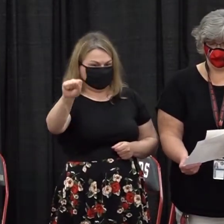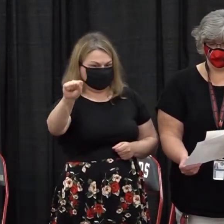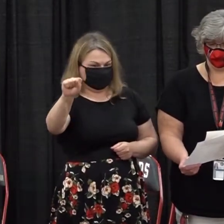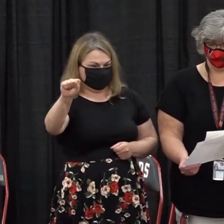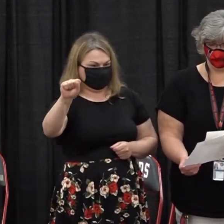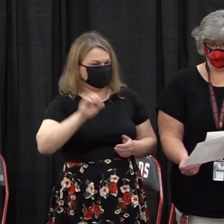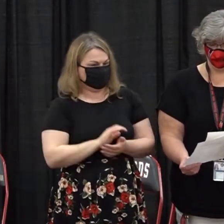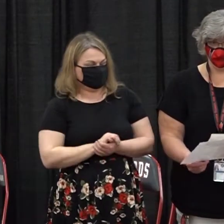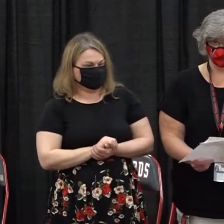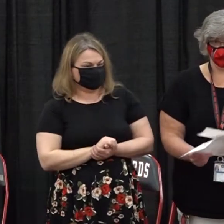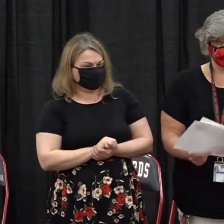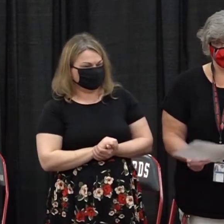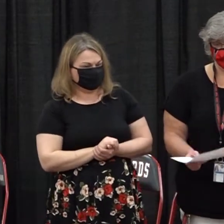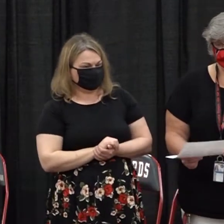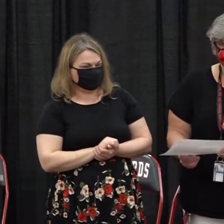Destiny Jones.